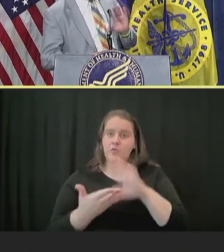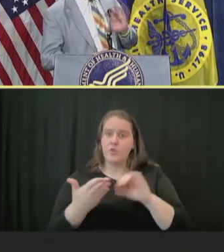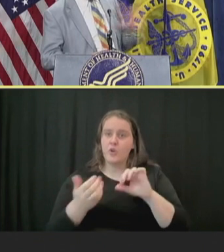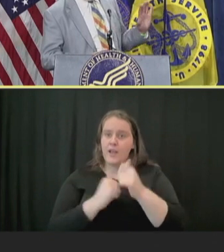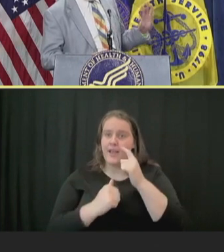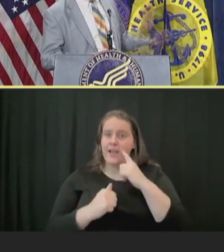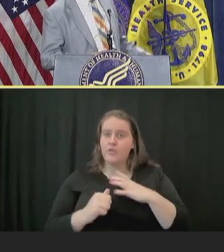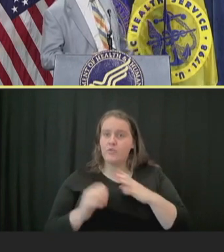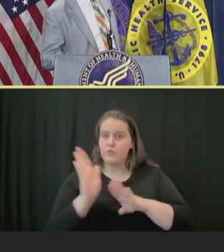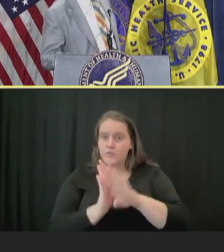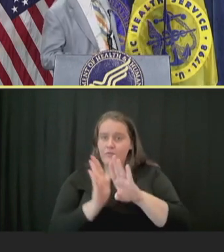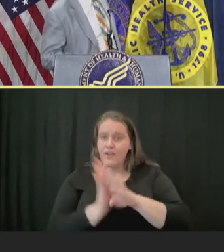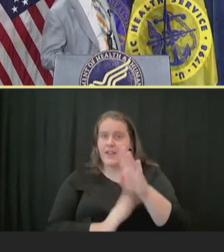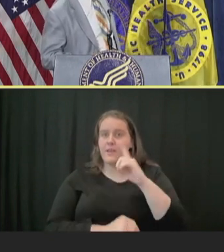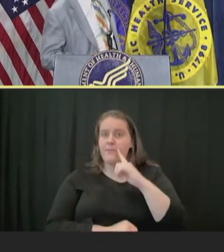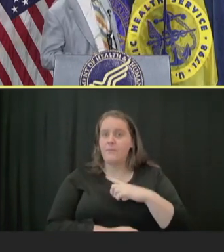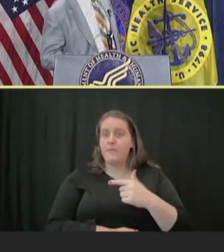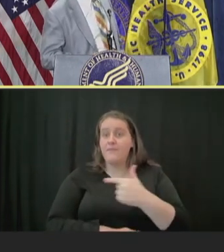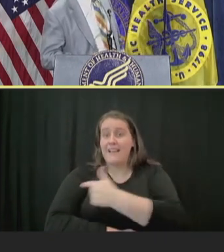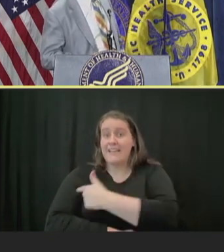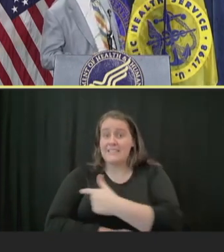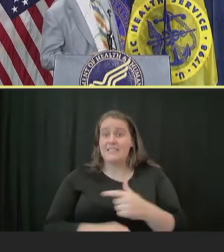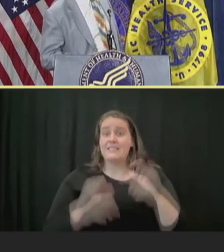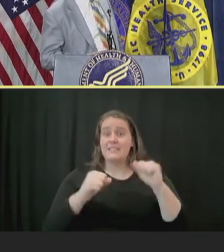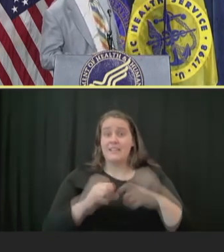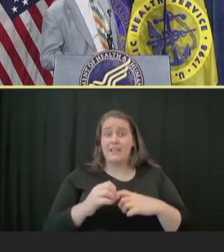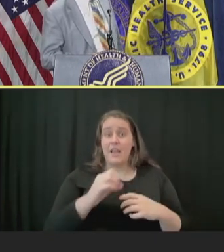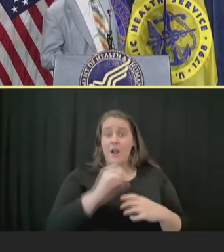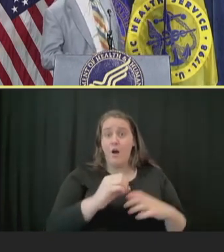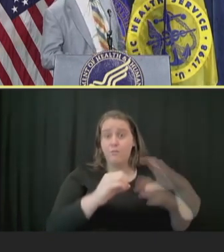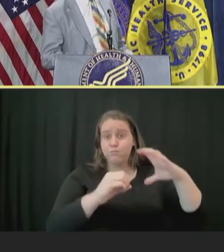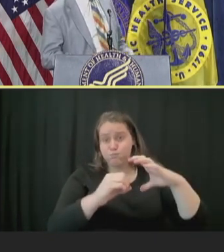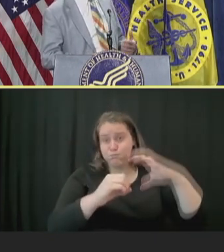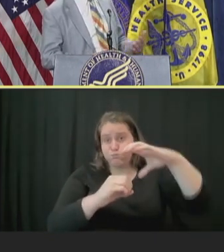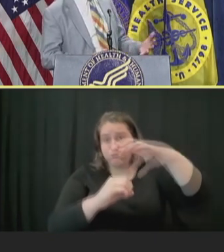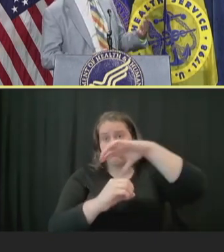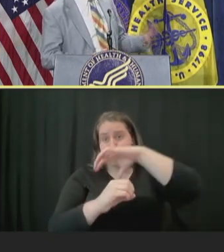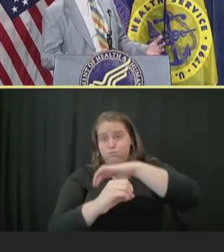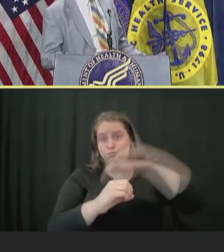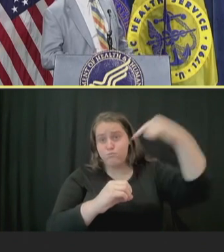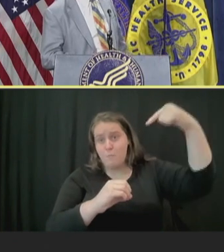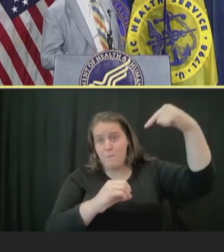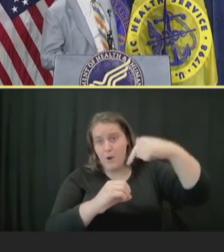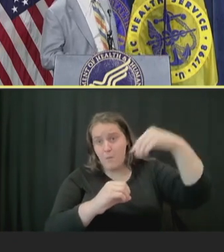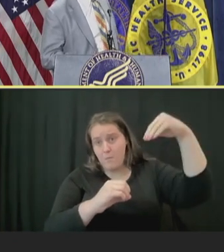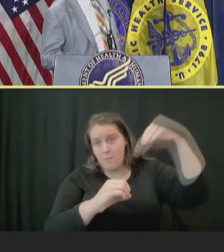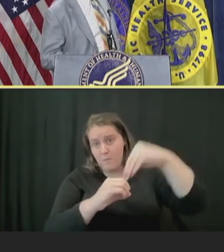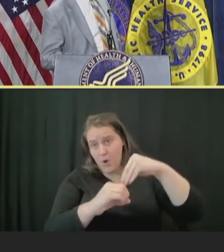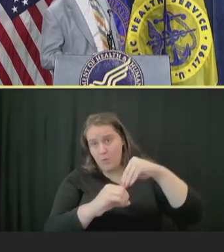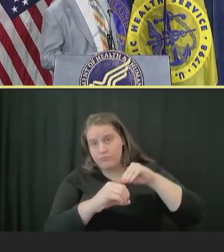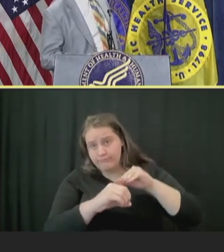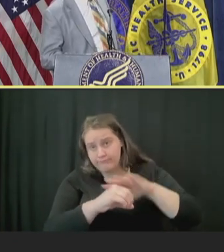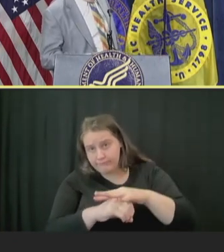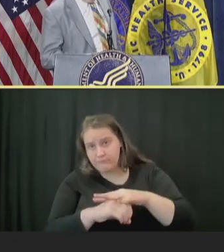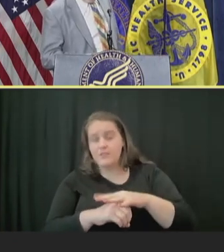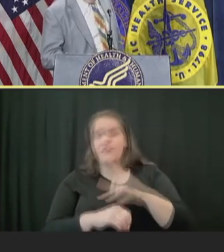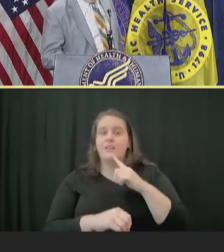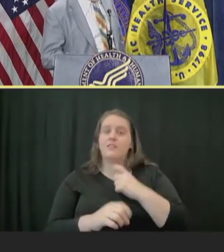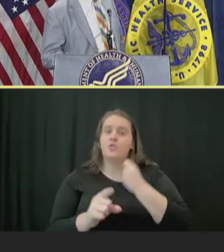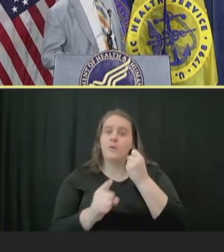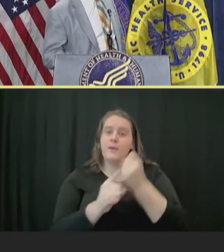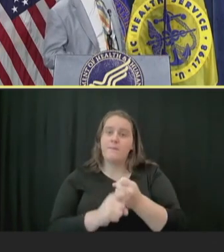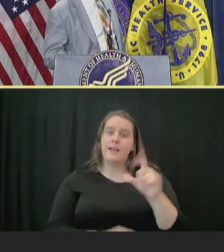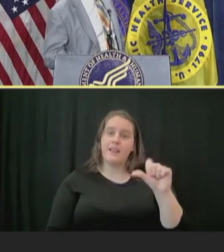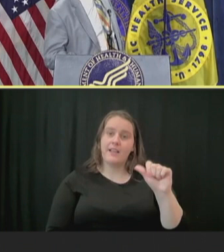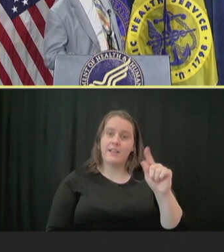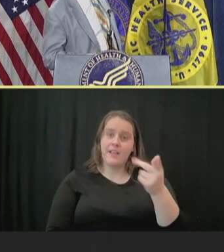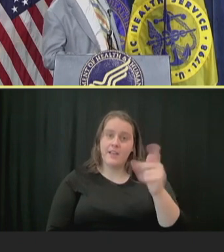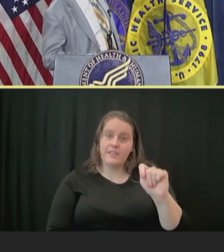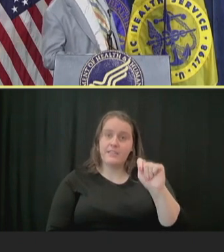clear the organisms inside these granulomas to be able to have a clearance effect on latency.